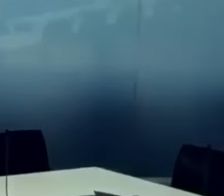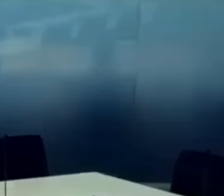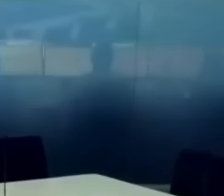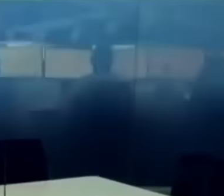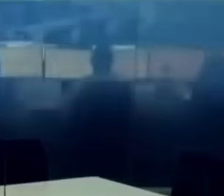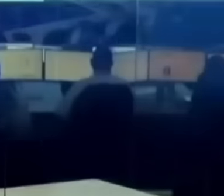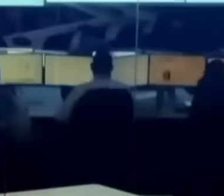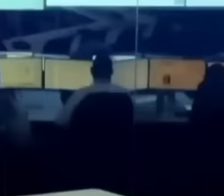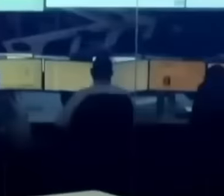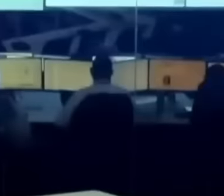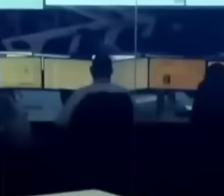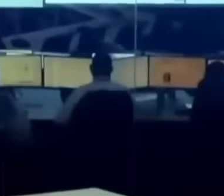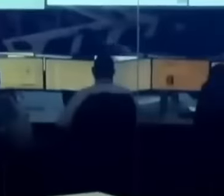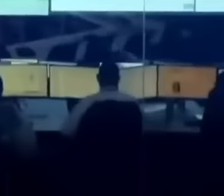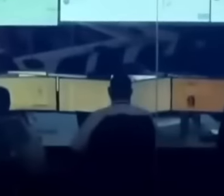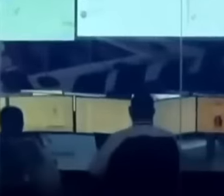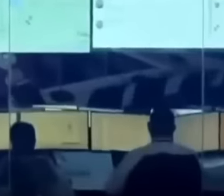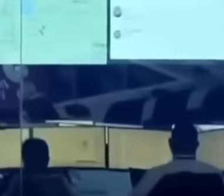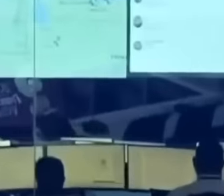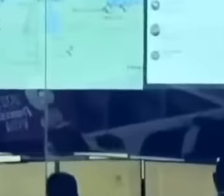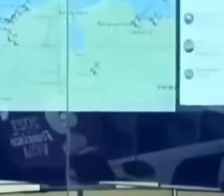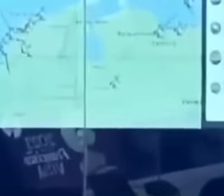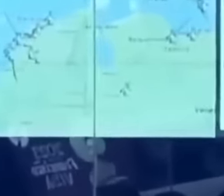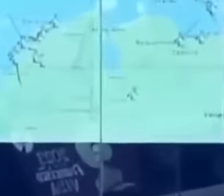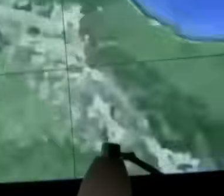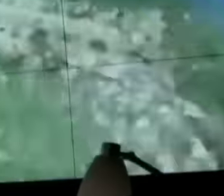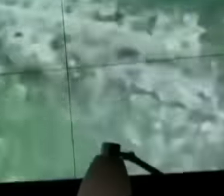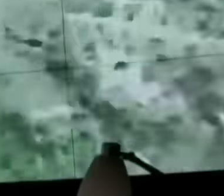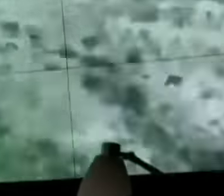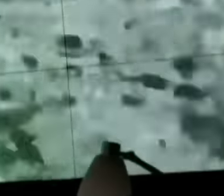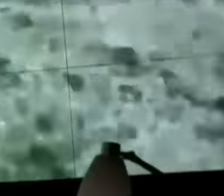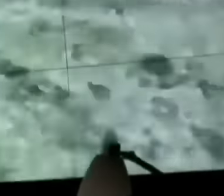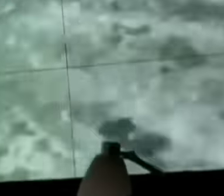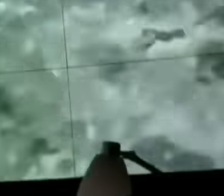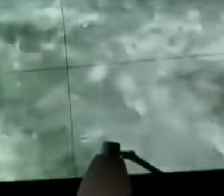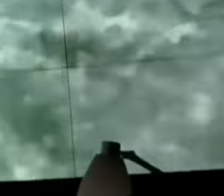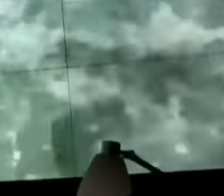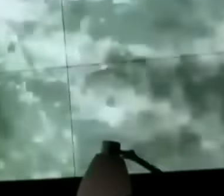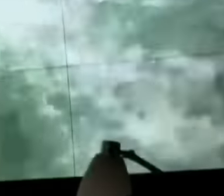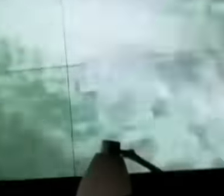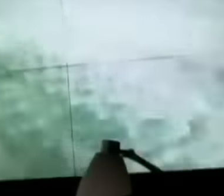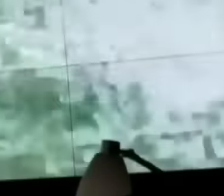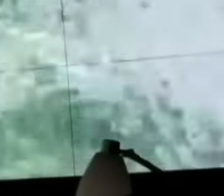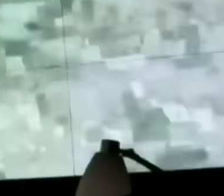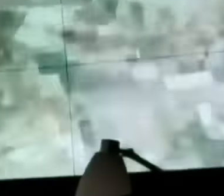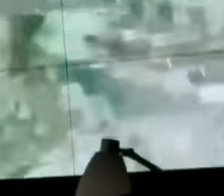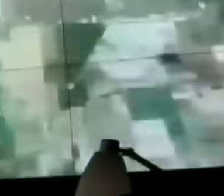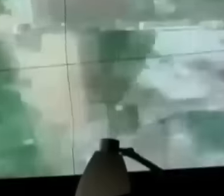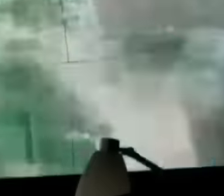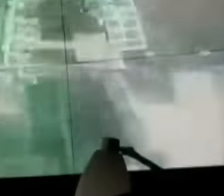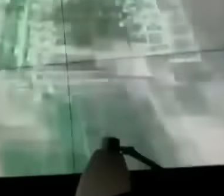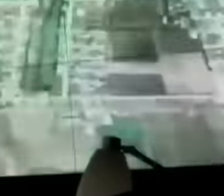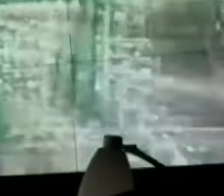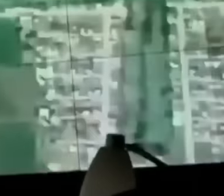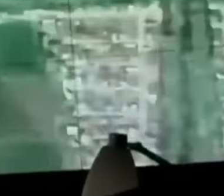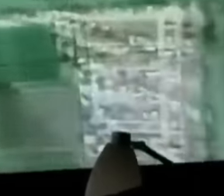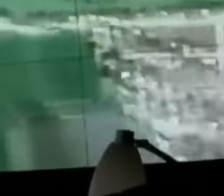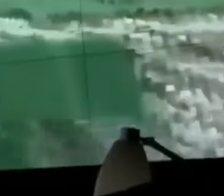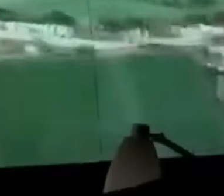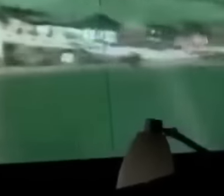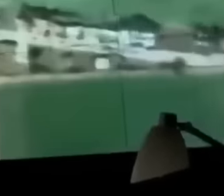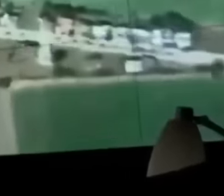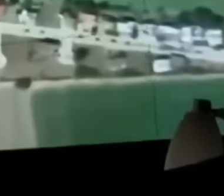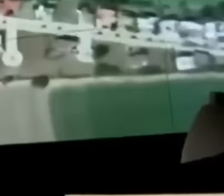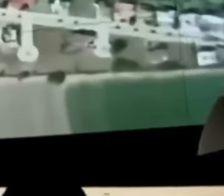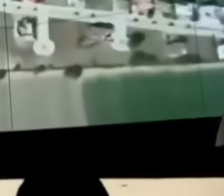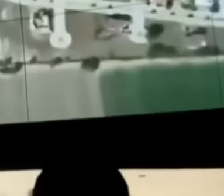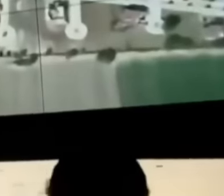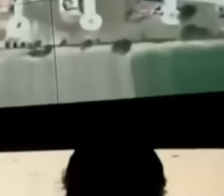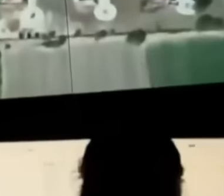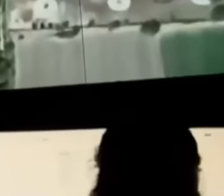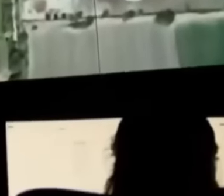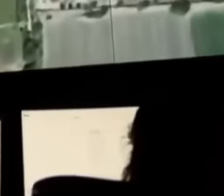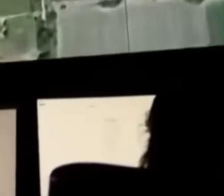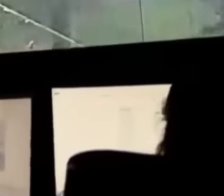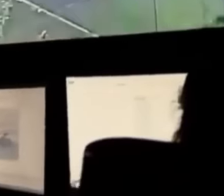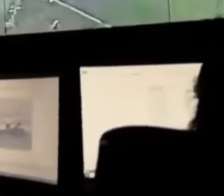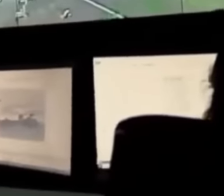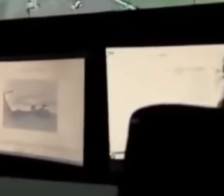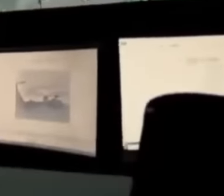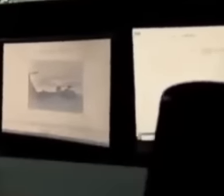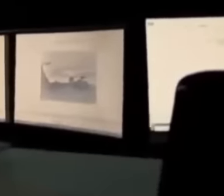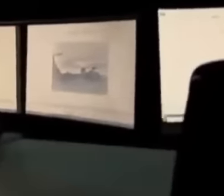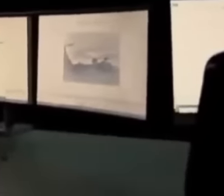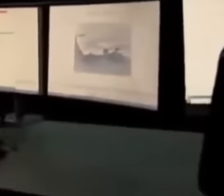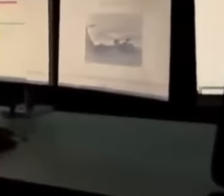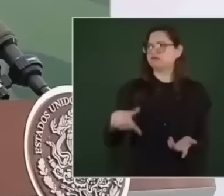is a matter that doesn't correspond to it. that the administration of Justice must be too